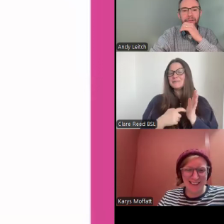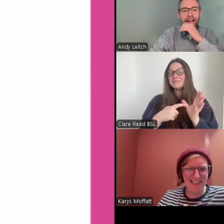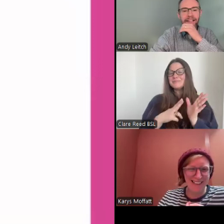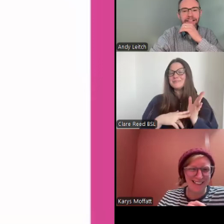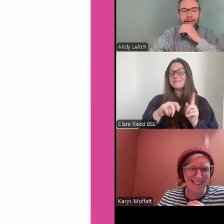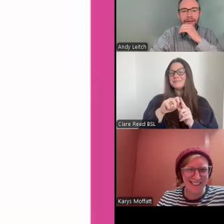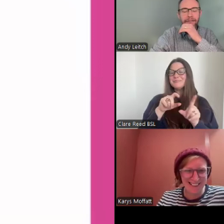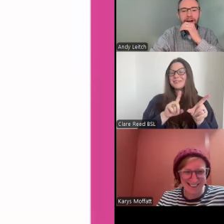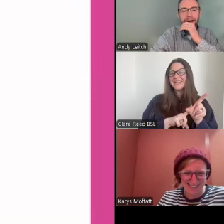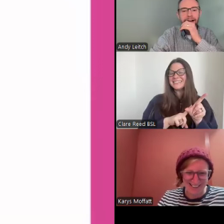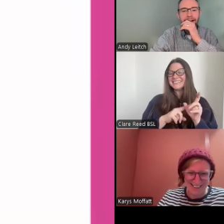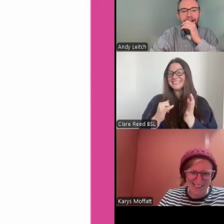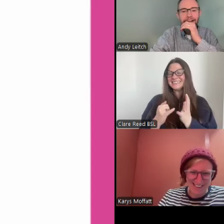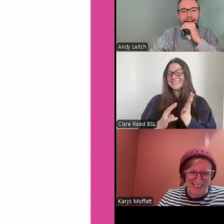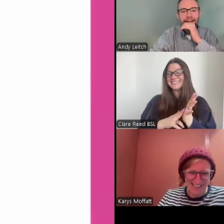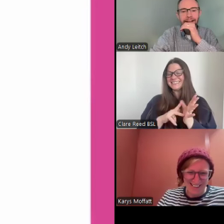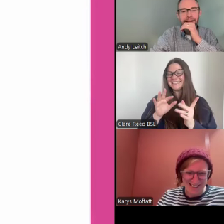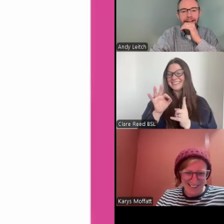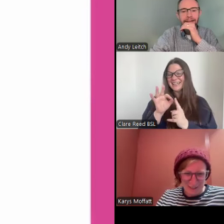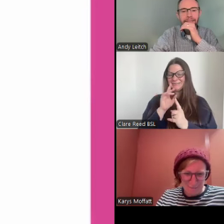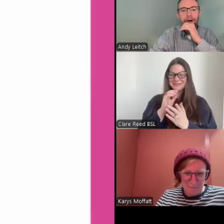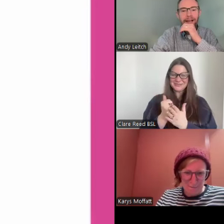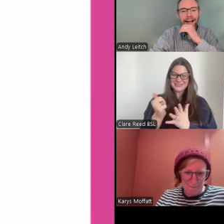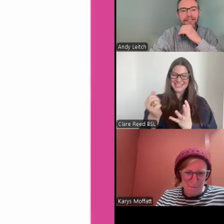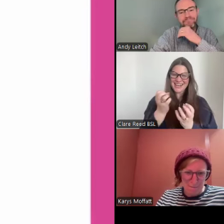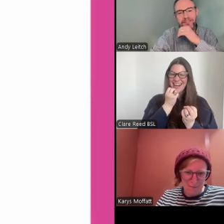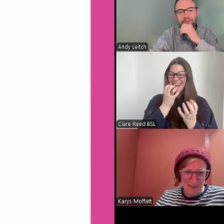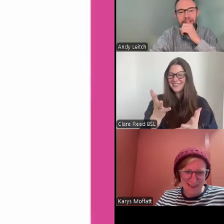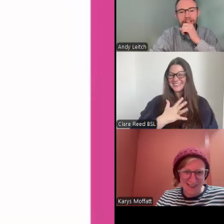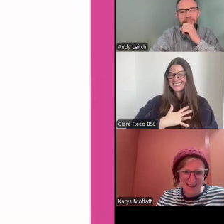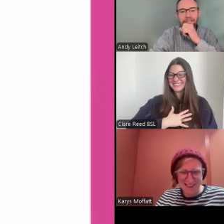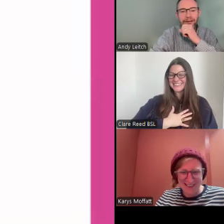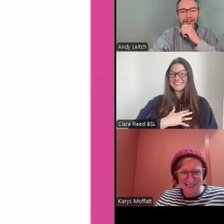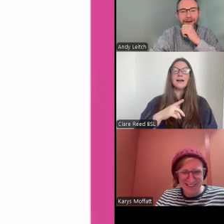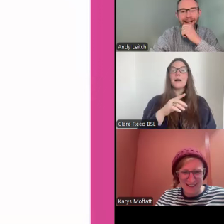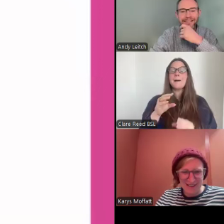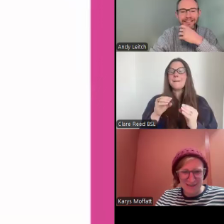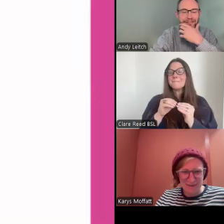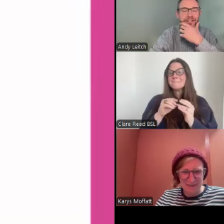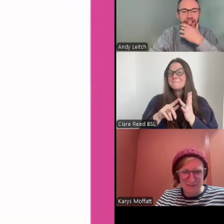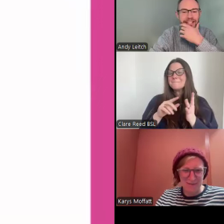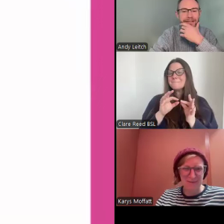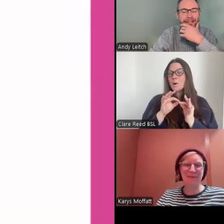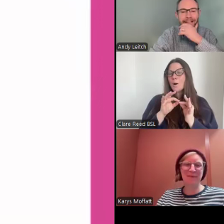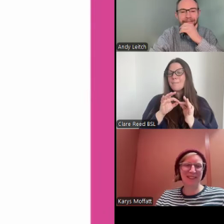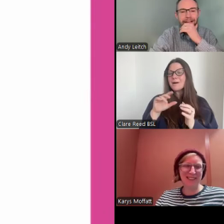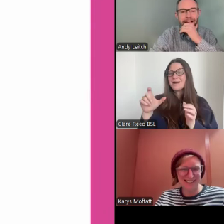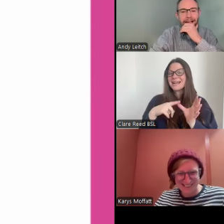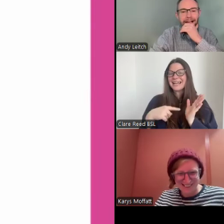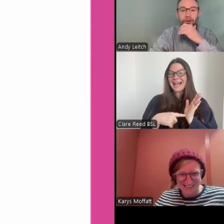Brandy Snap, love that. Bobcat, that's pretty good. Velux Pants, those are jeans I believe.